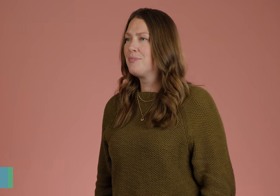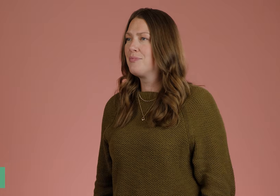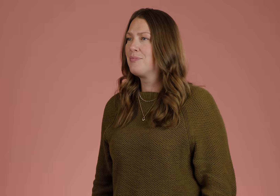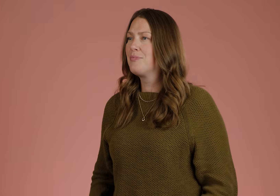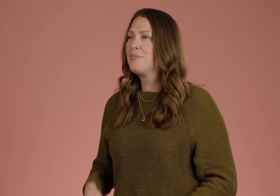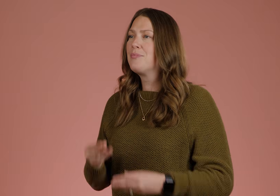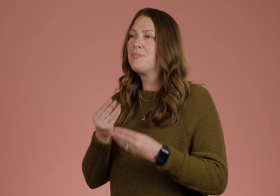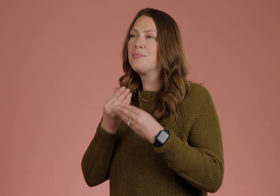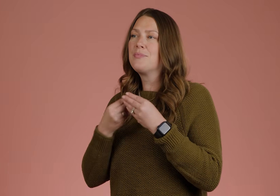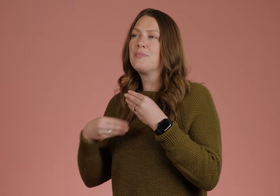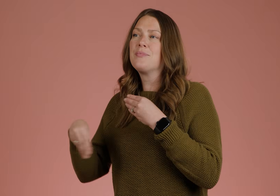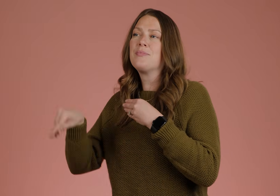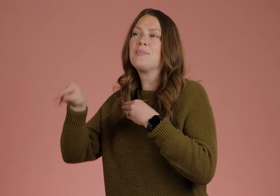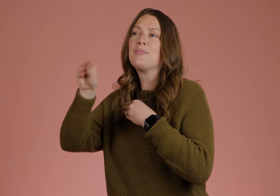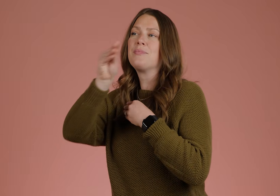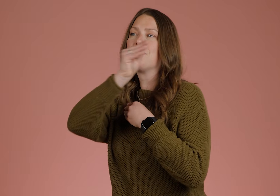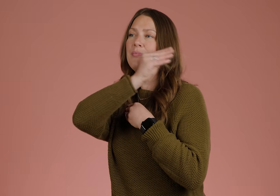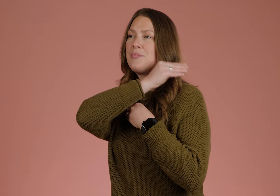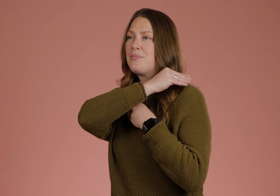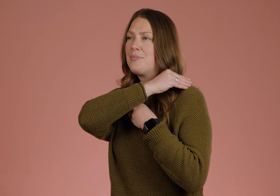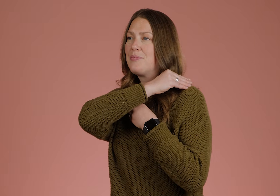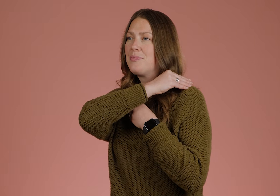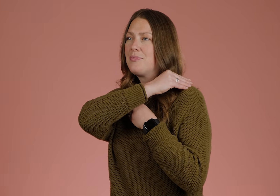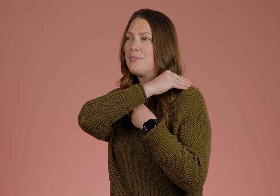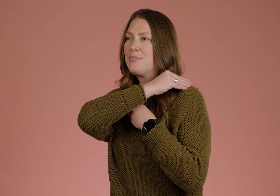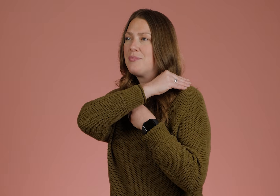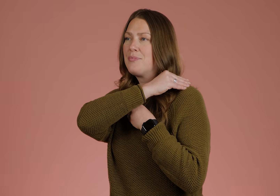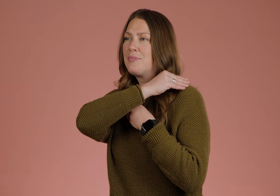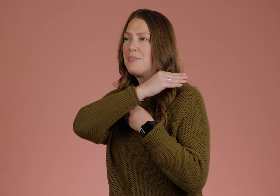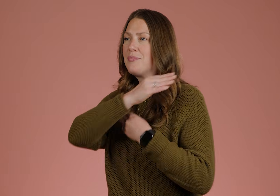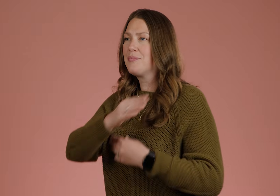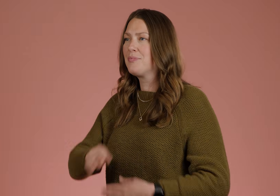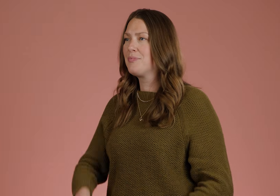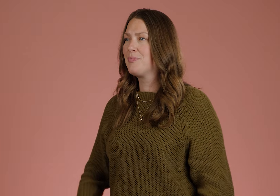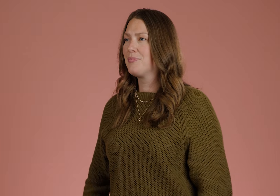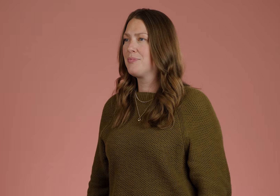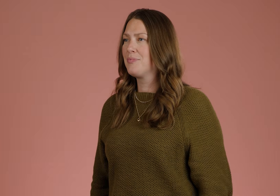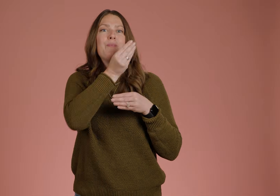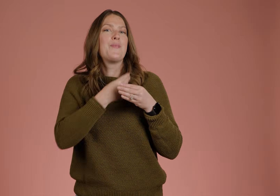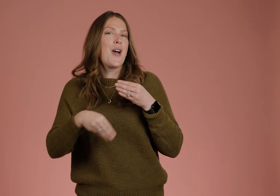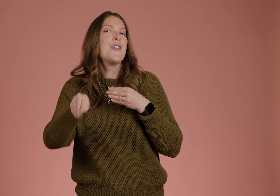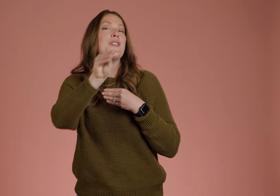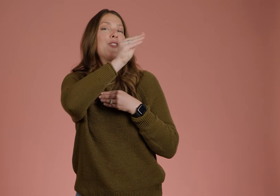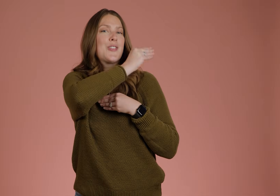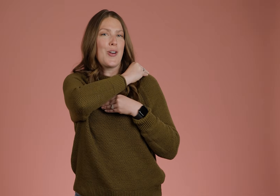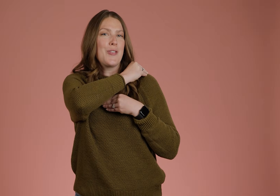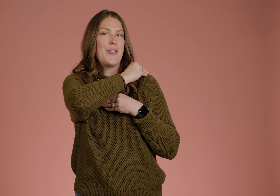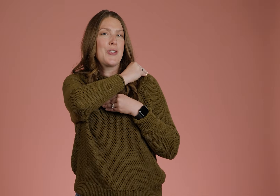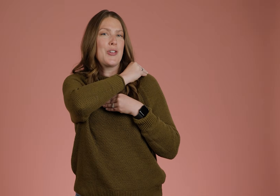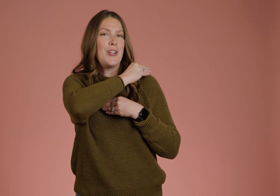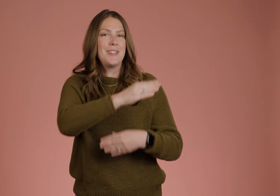It's your flipping the scarf or the shawl over your shoulder. Scarf or shawl